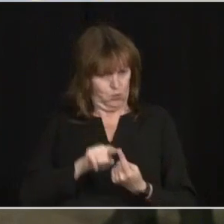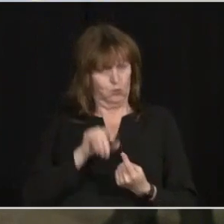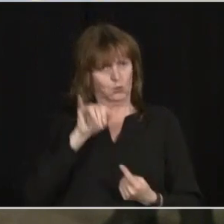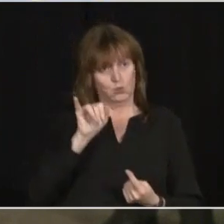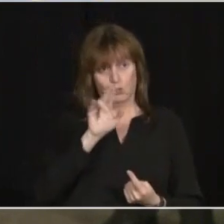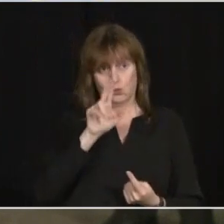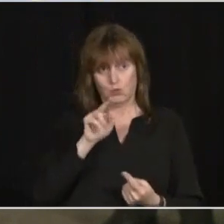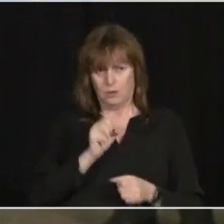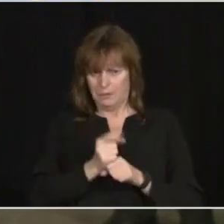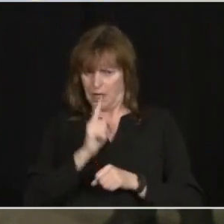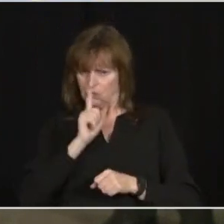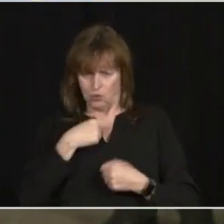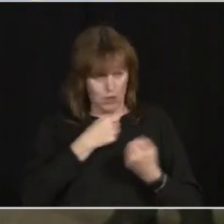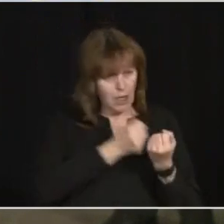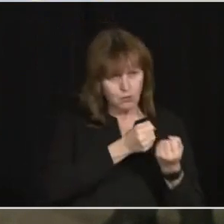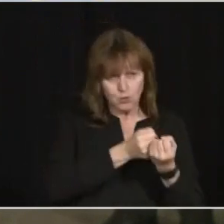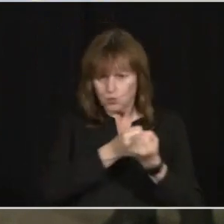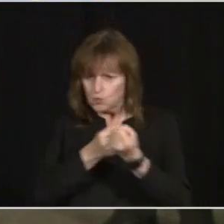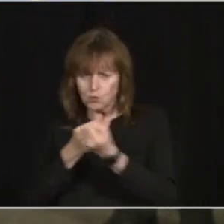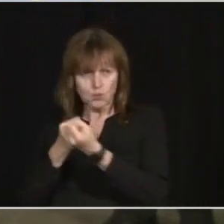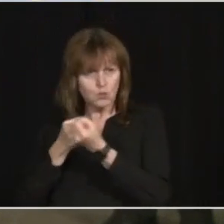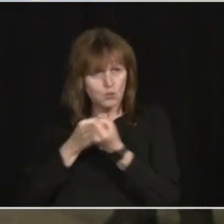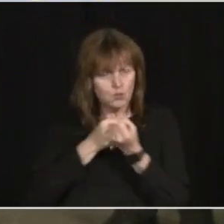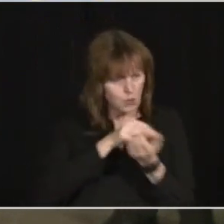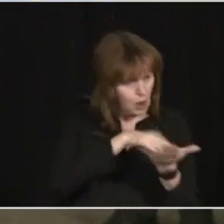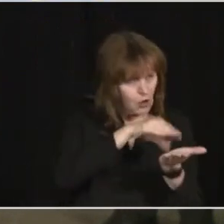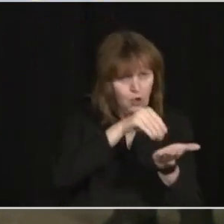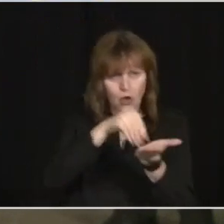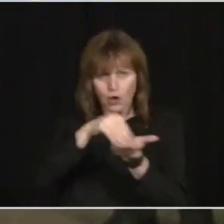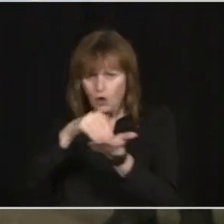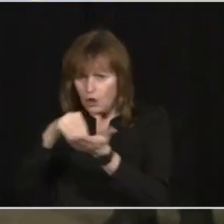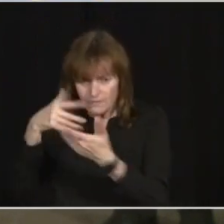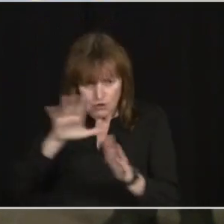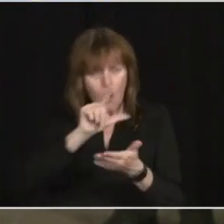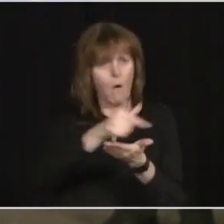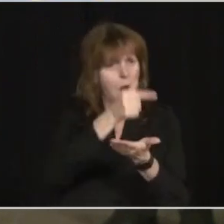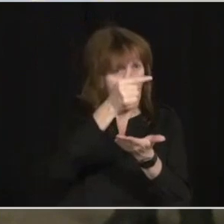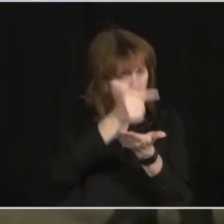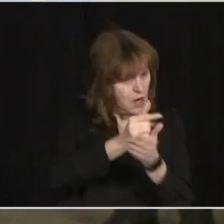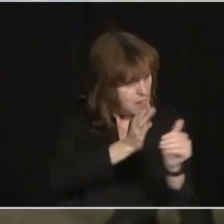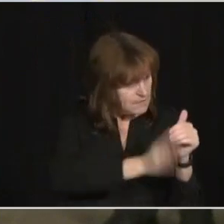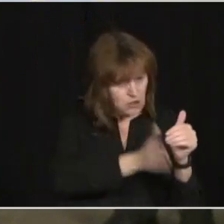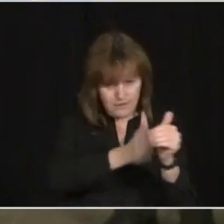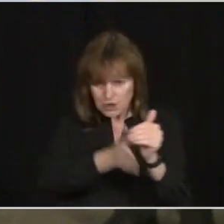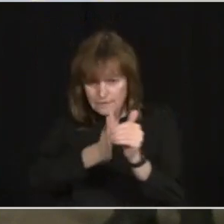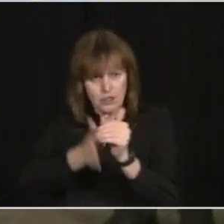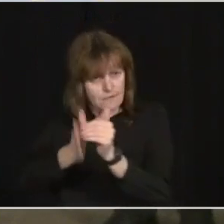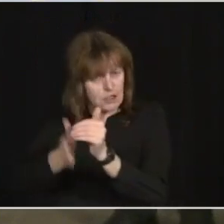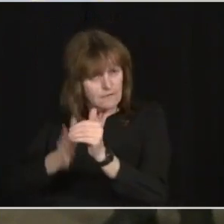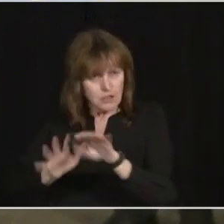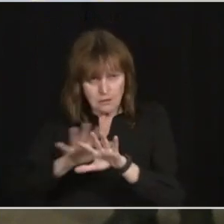graduation so they continue to learn and achieve all the competentcies and skill sets they need to complete the